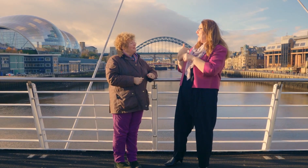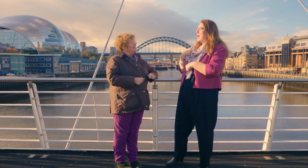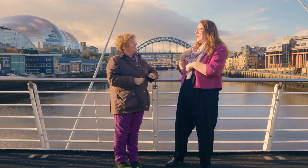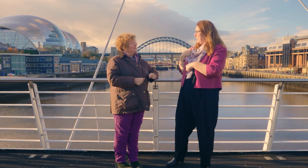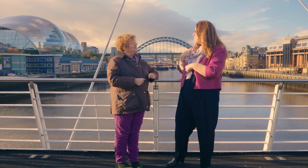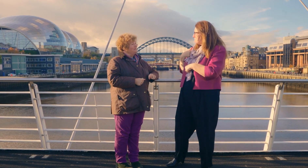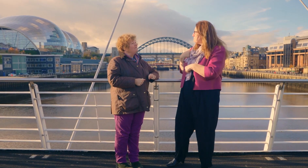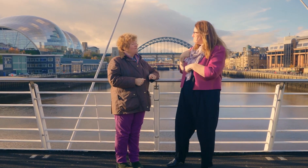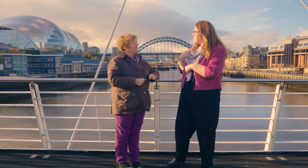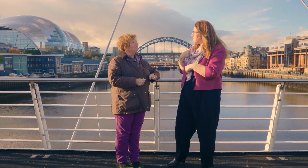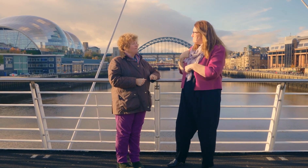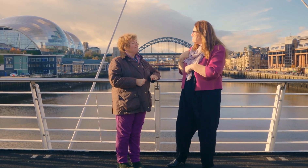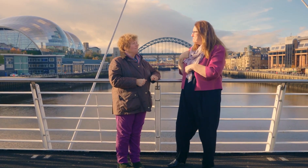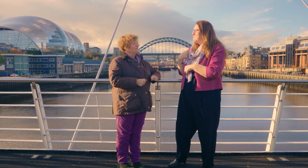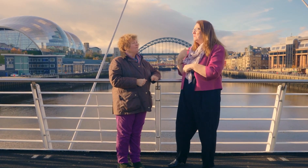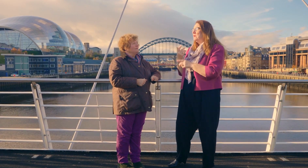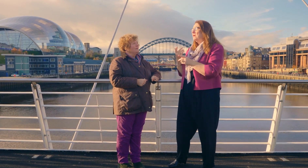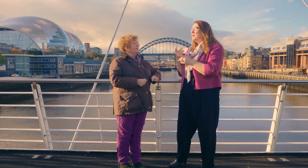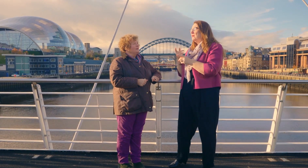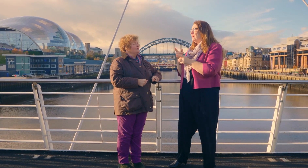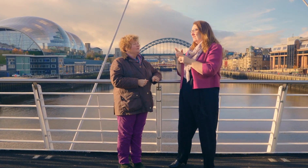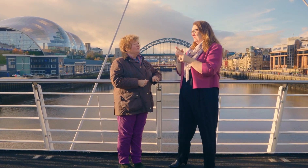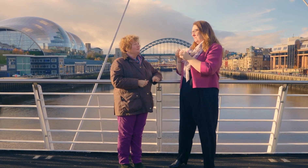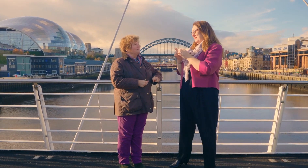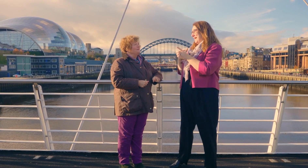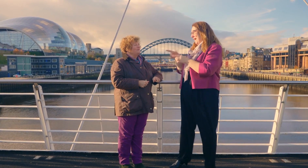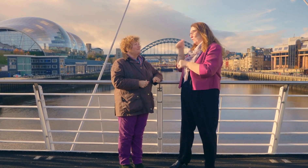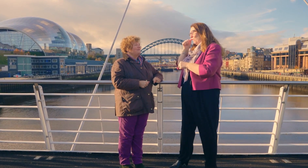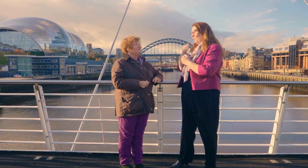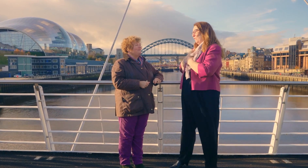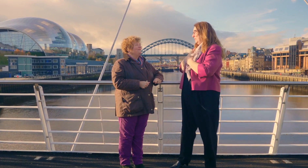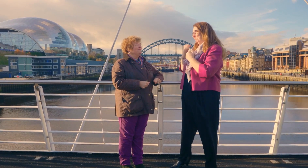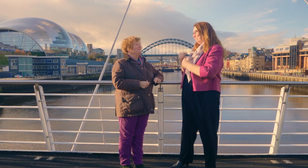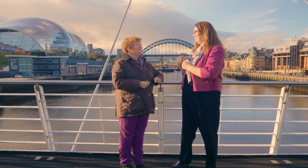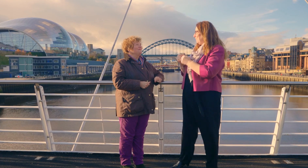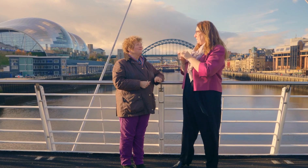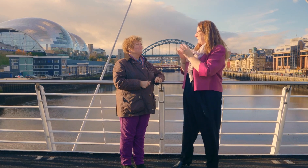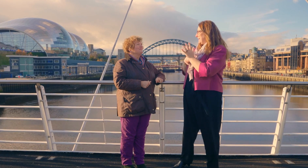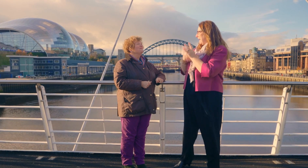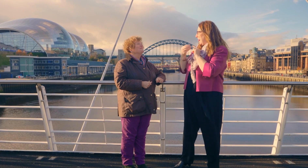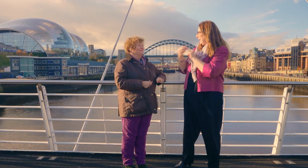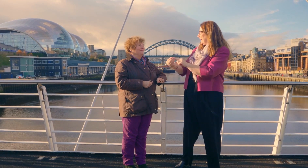All of that is of benefit to us at the BDA because, as you well know, we're staunch proponents of BSL